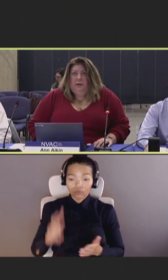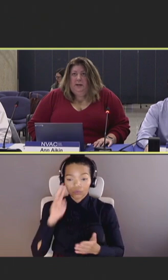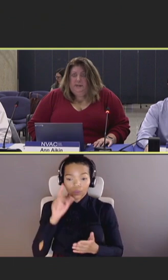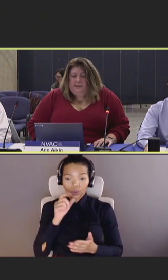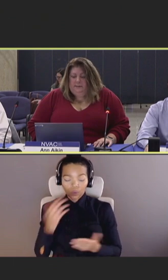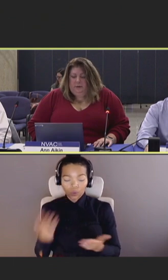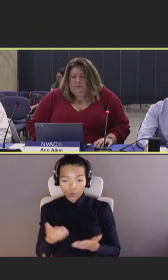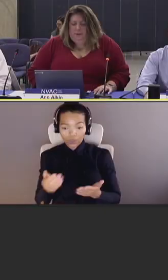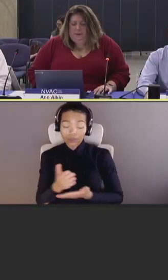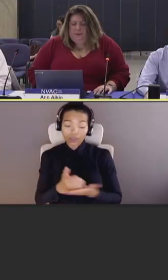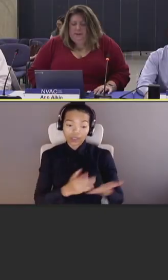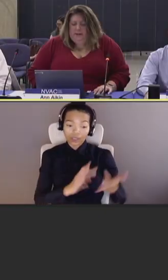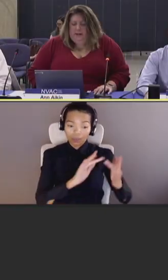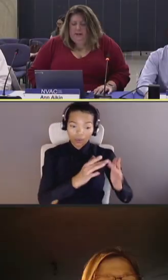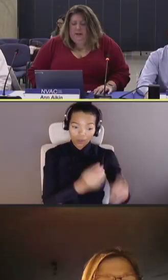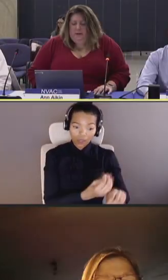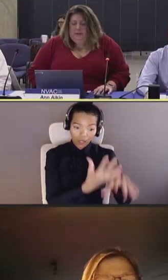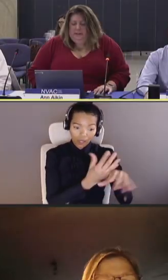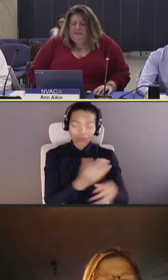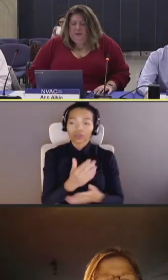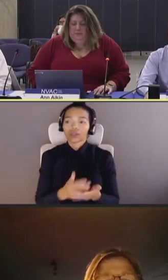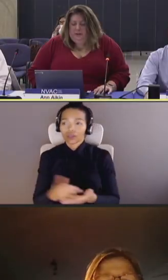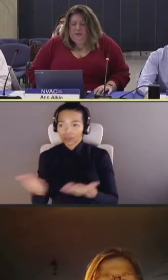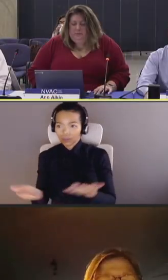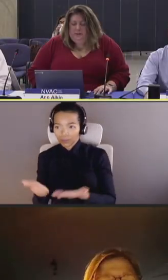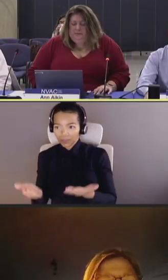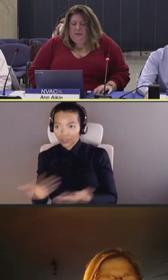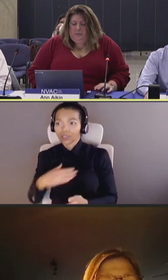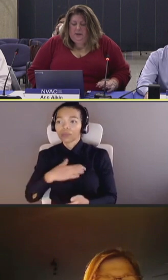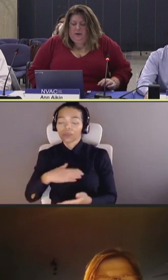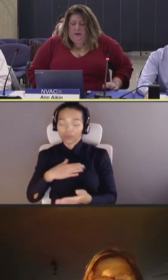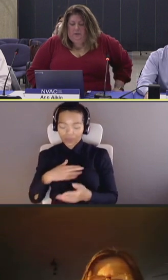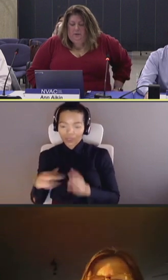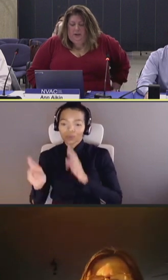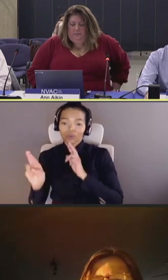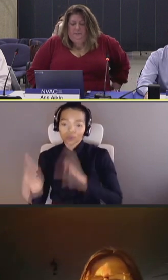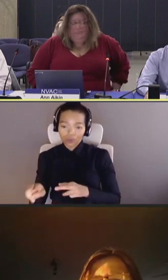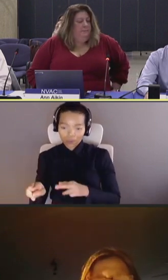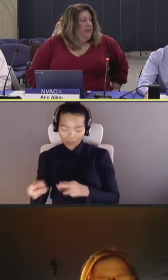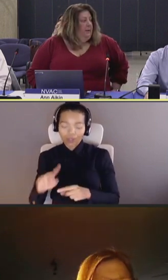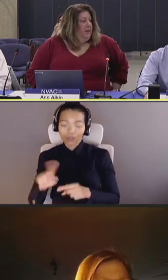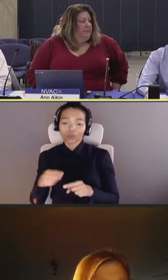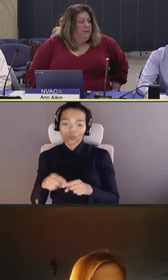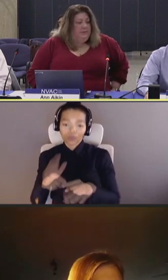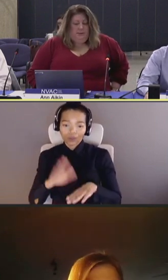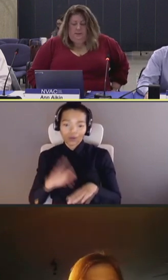and some are in person today. Please verbally respond when I call your name. Bob Hopkins.